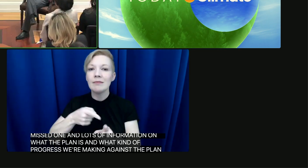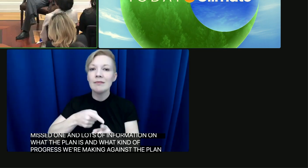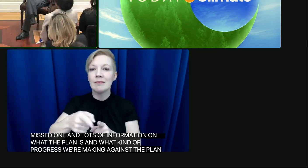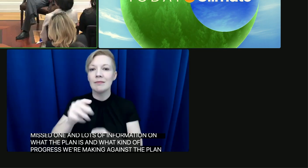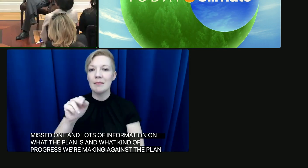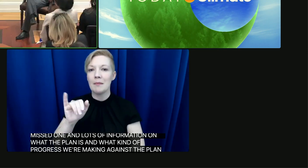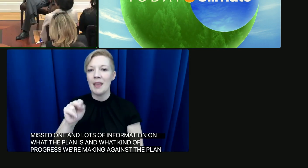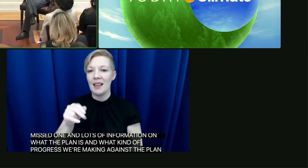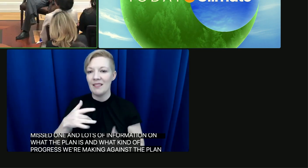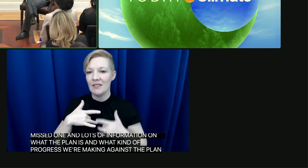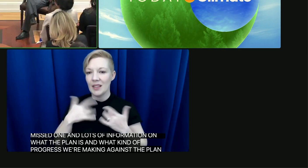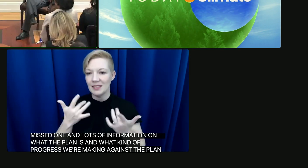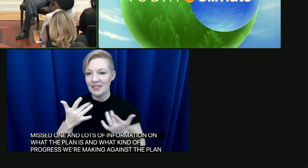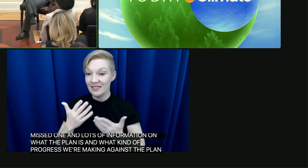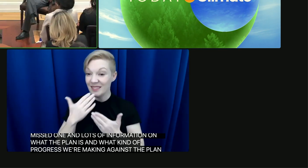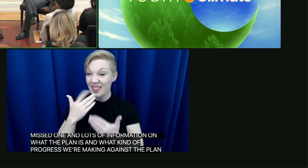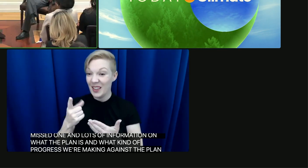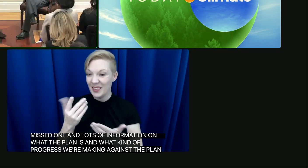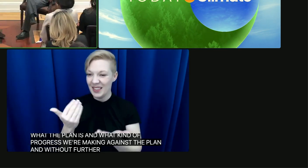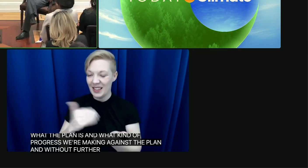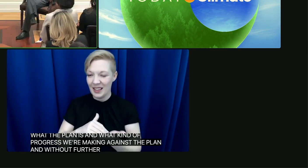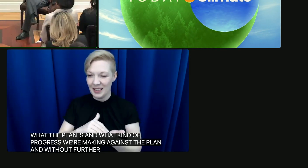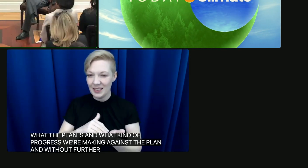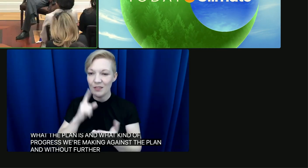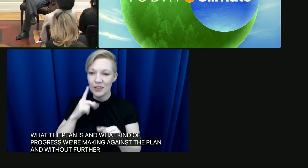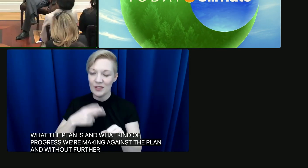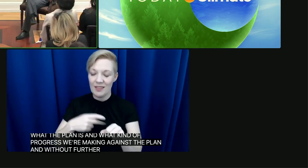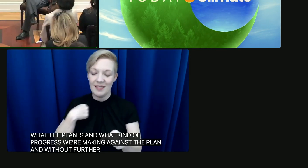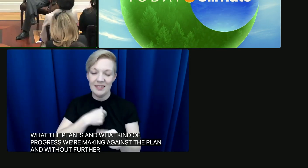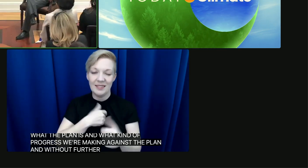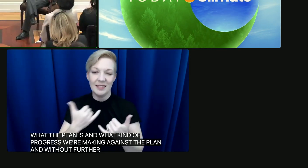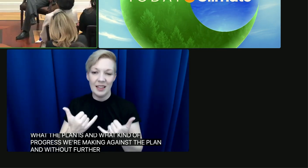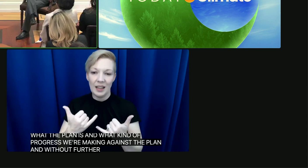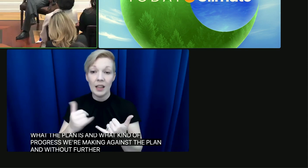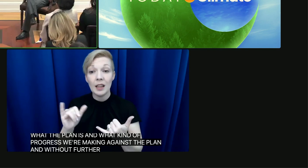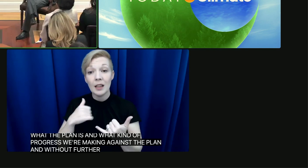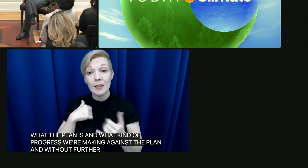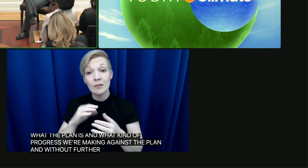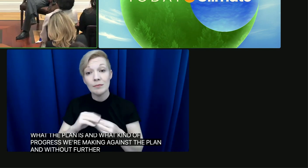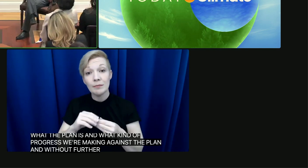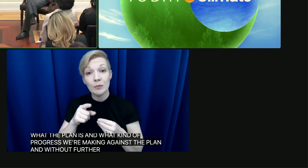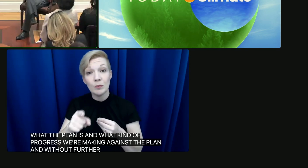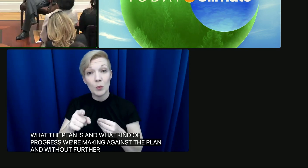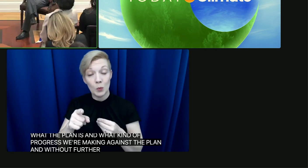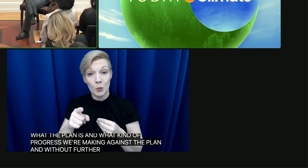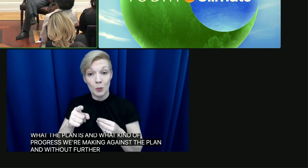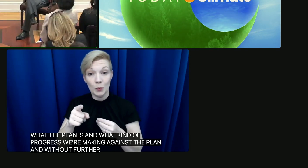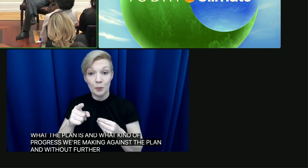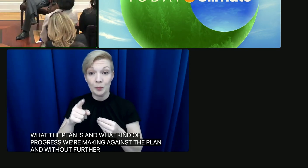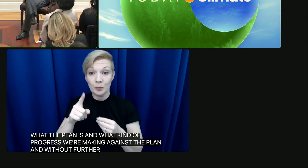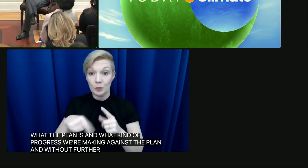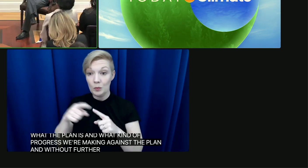Thank you again for joining us today. As I was telling you on your way in, the White House in general